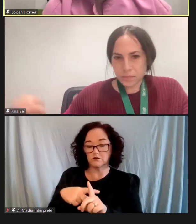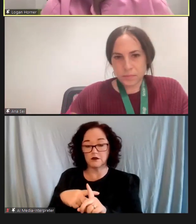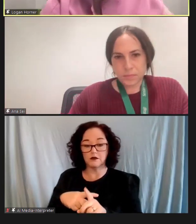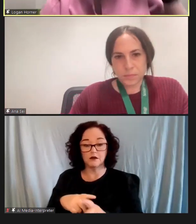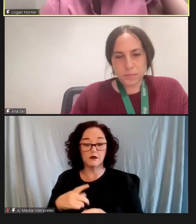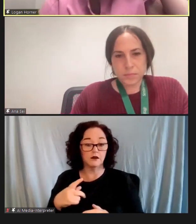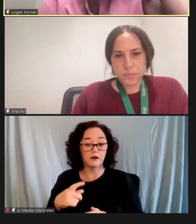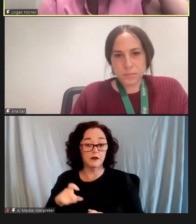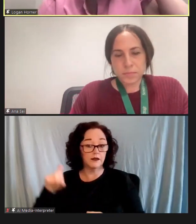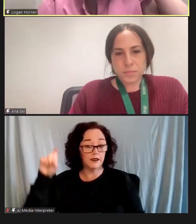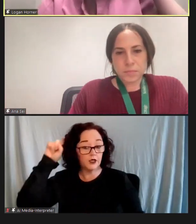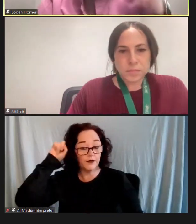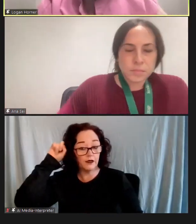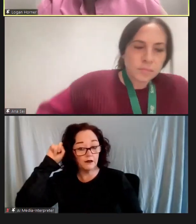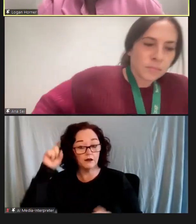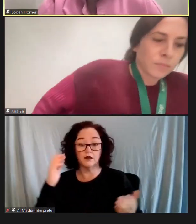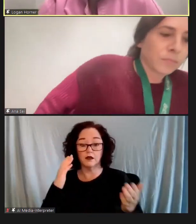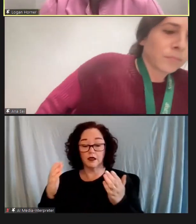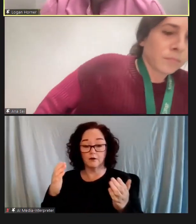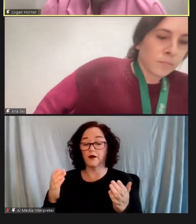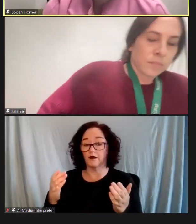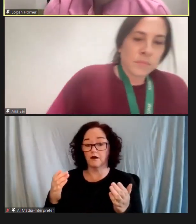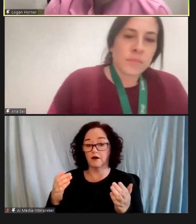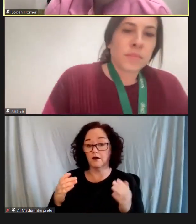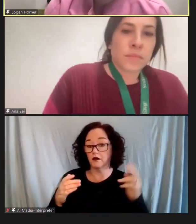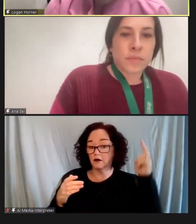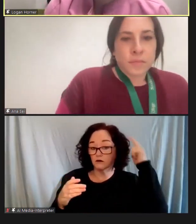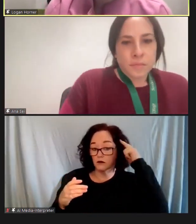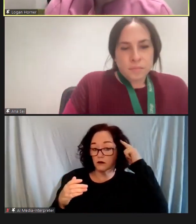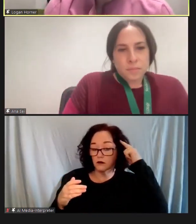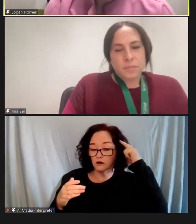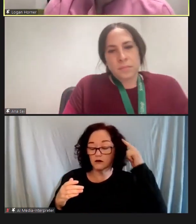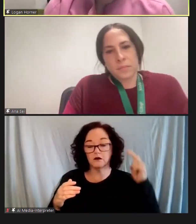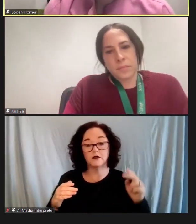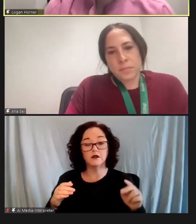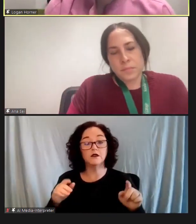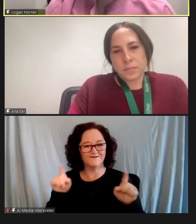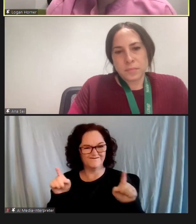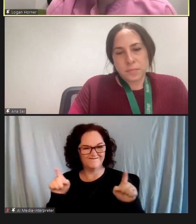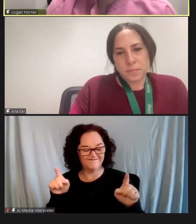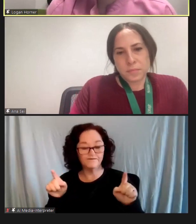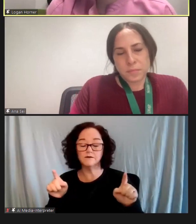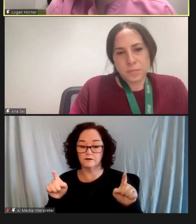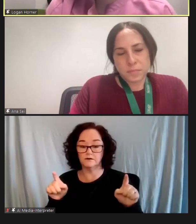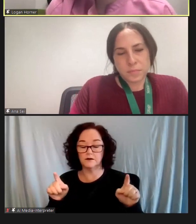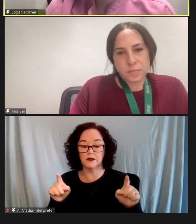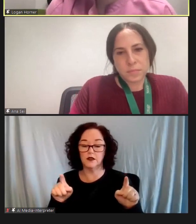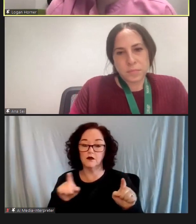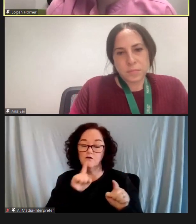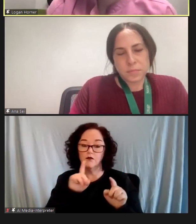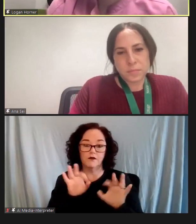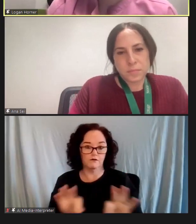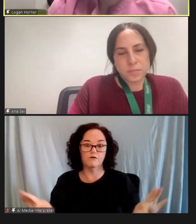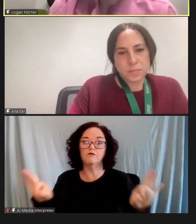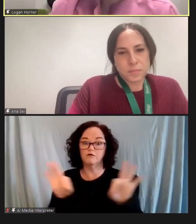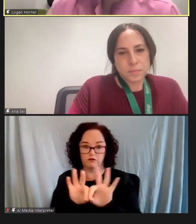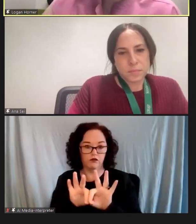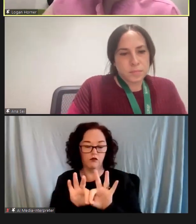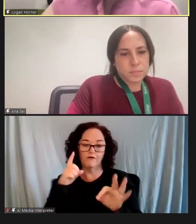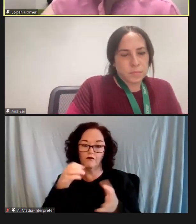versus the potential benefit of a clear implant is important for getting this